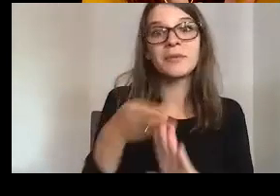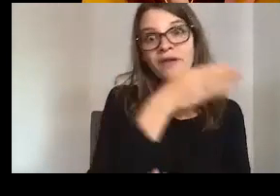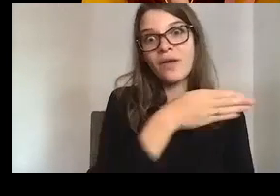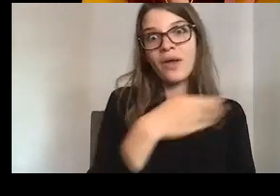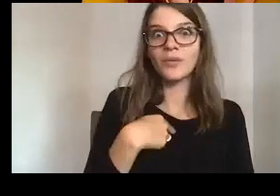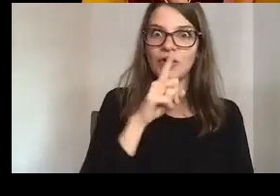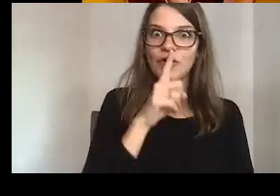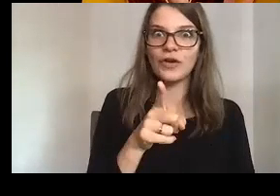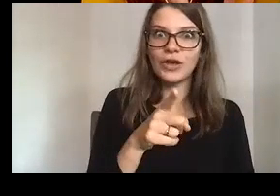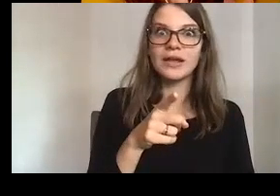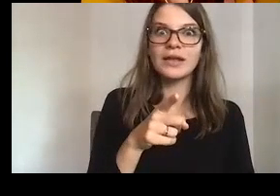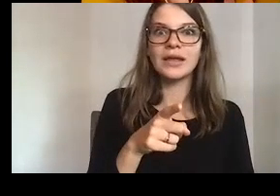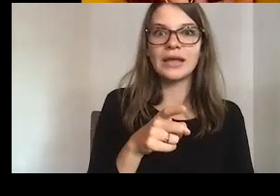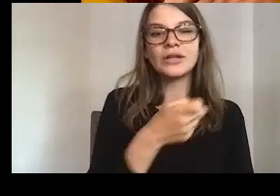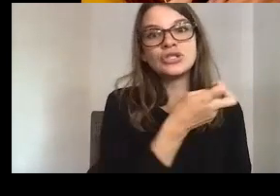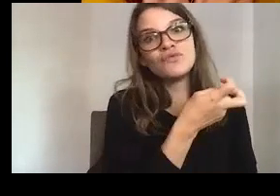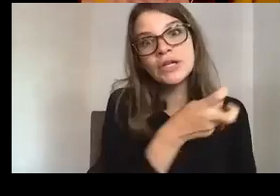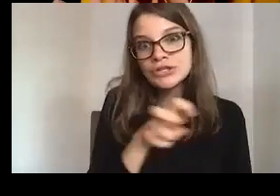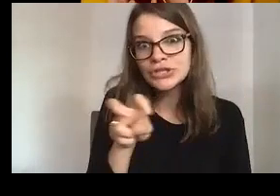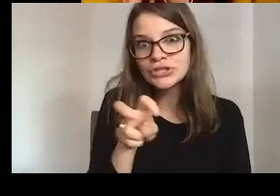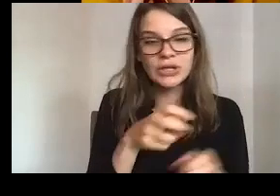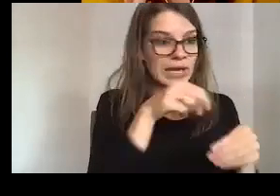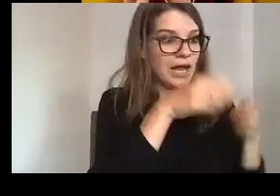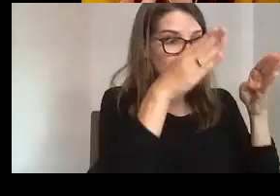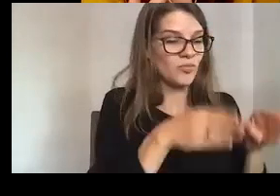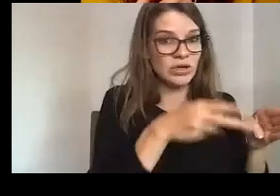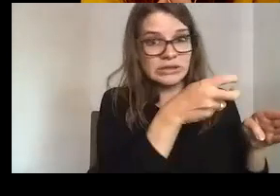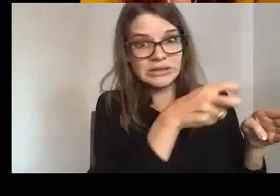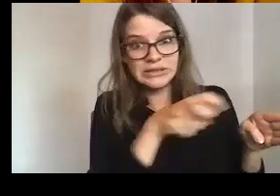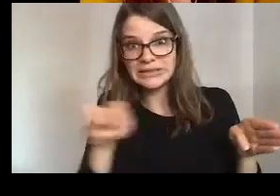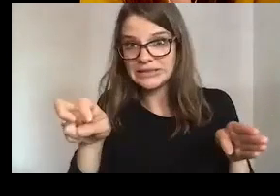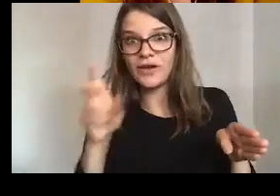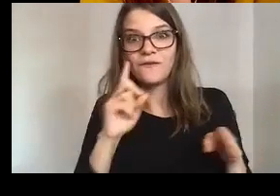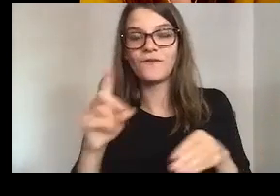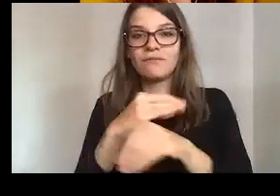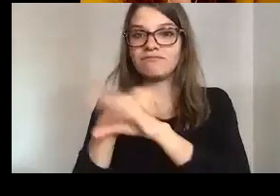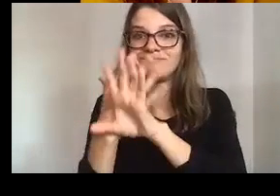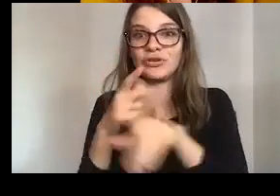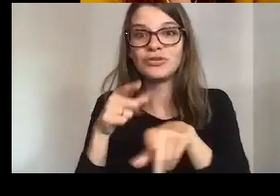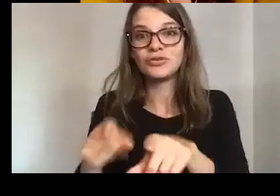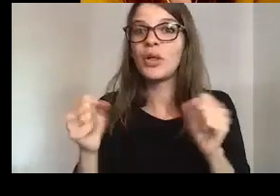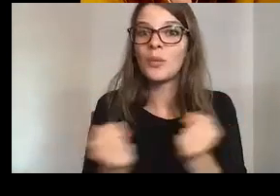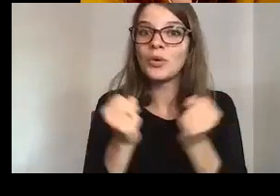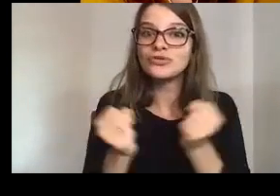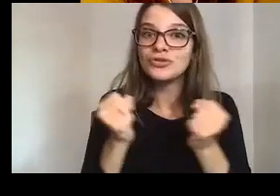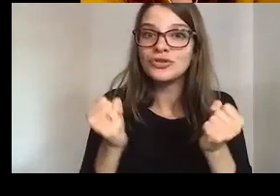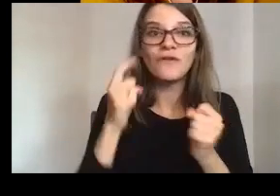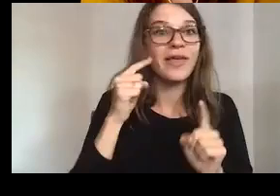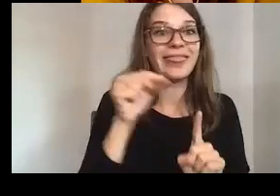a transition from in person to telehealth in the winter you know for this family they were you know